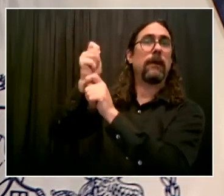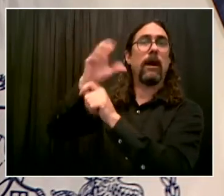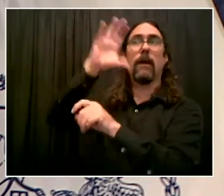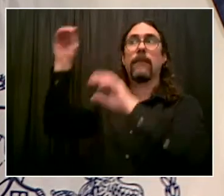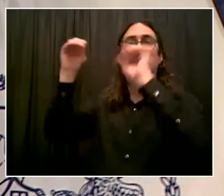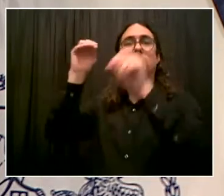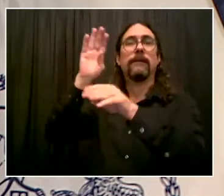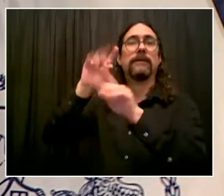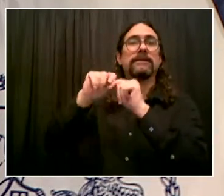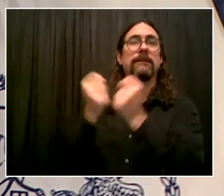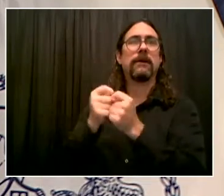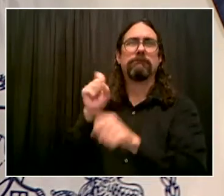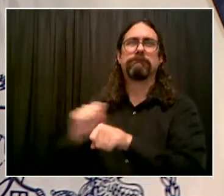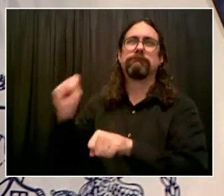AROU NDFOR A